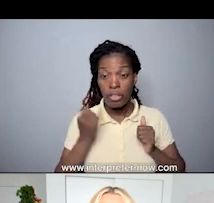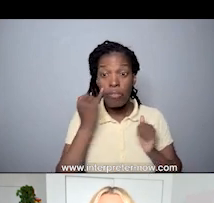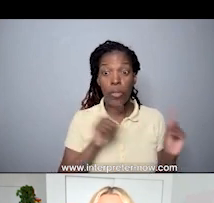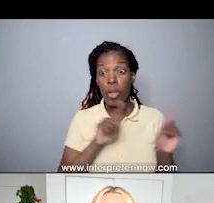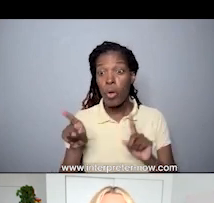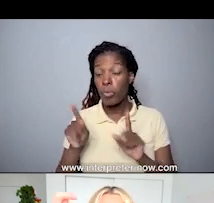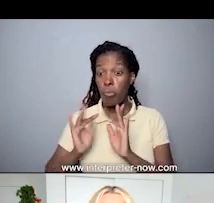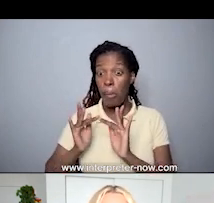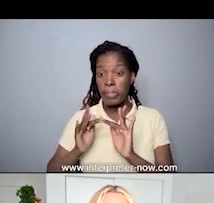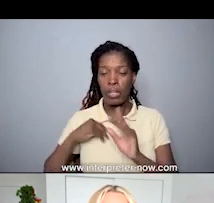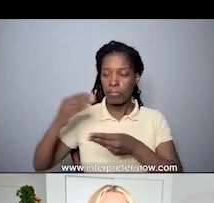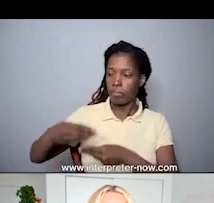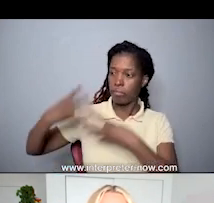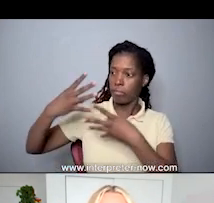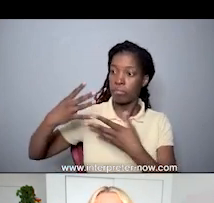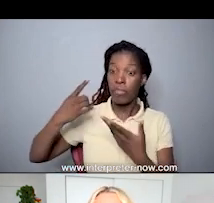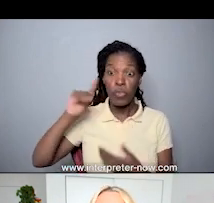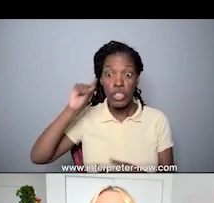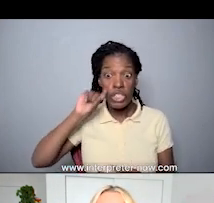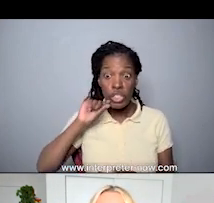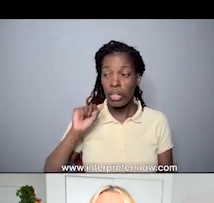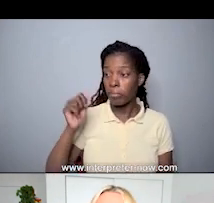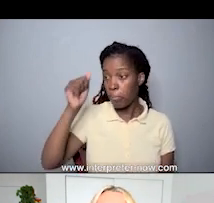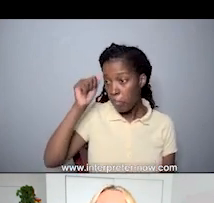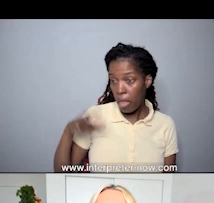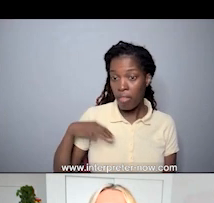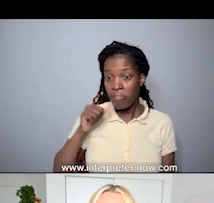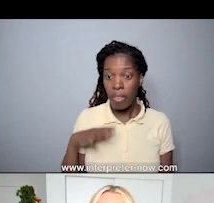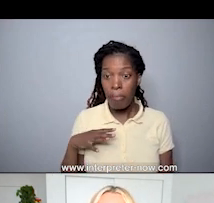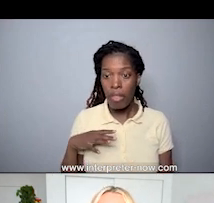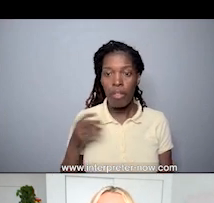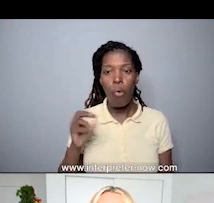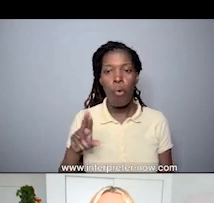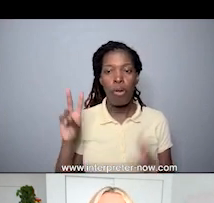If you go to a website, you have a drop-down menu and there are only two options to pick,